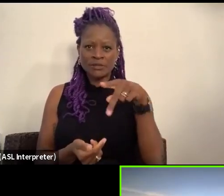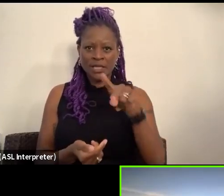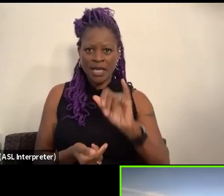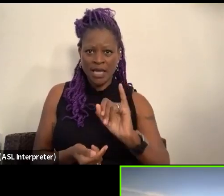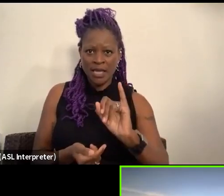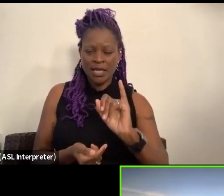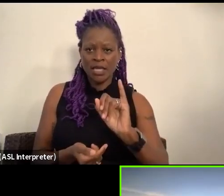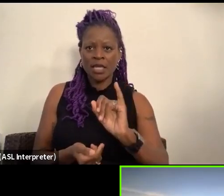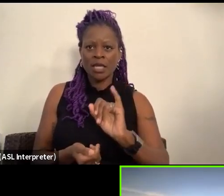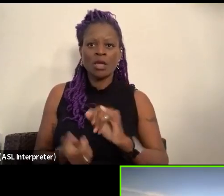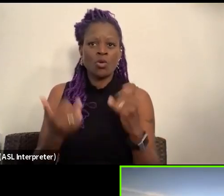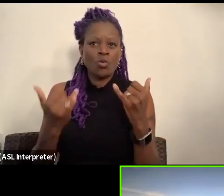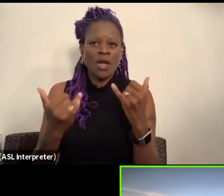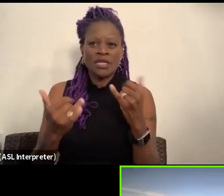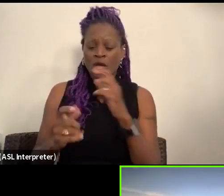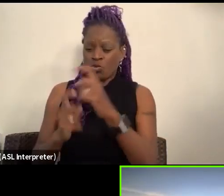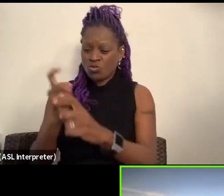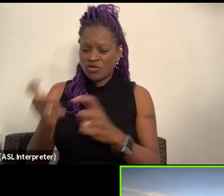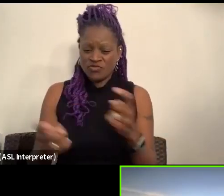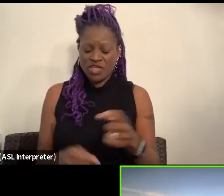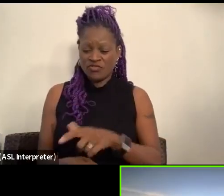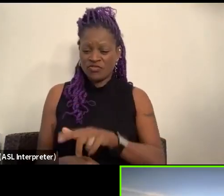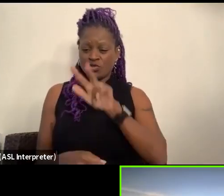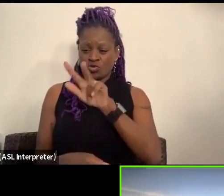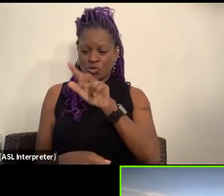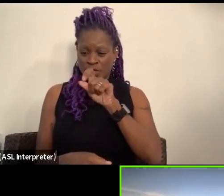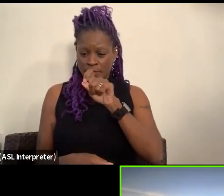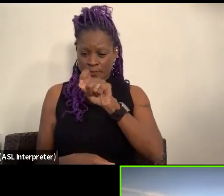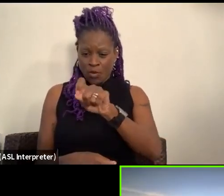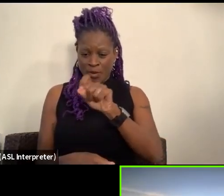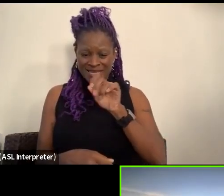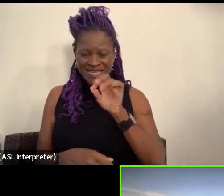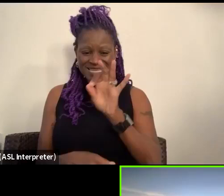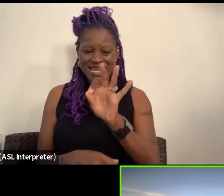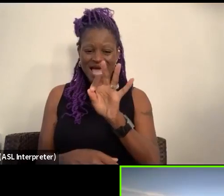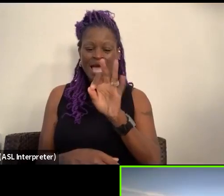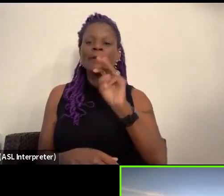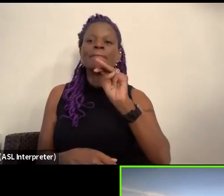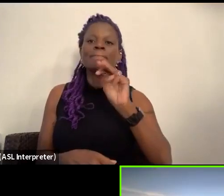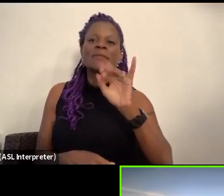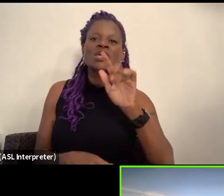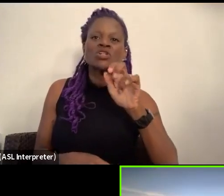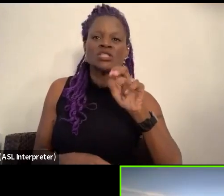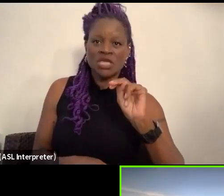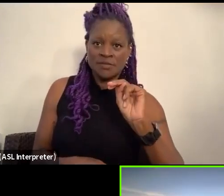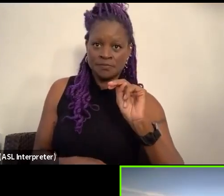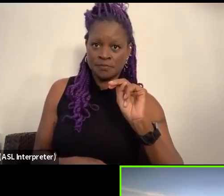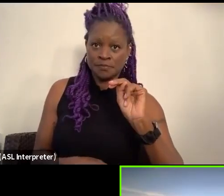three point nine six million doses to these communities. And the California Department of Public Health officials